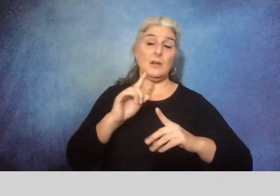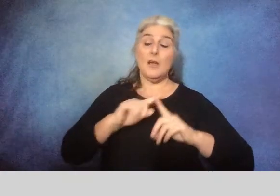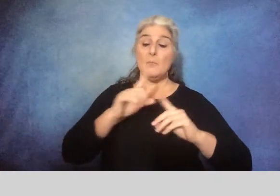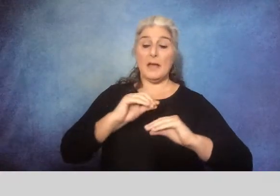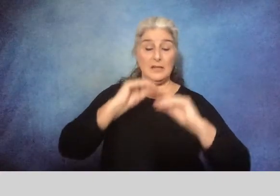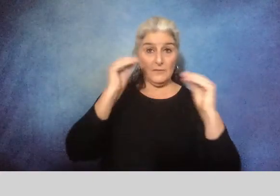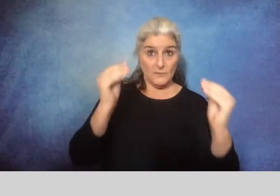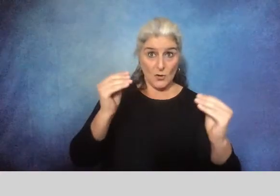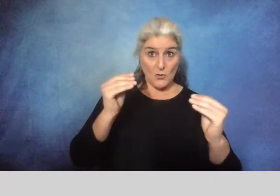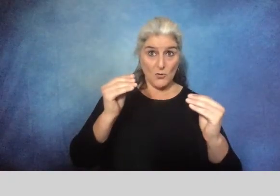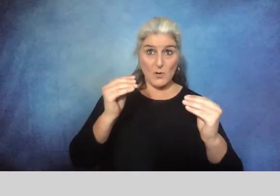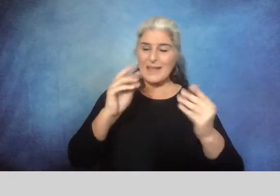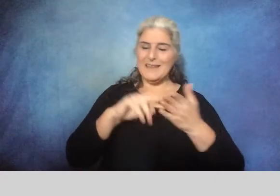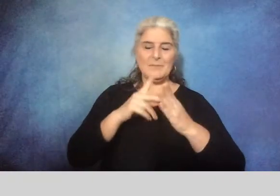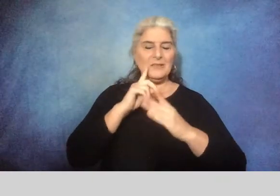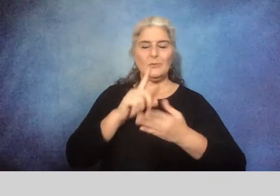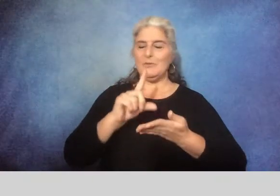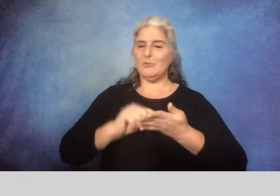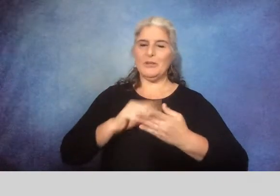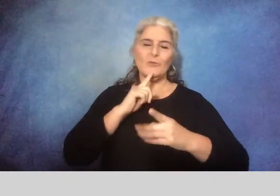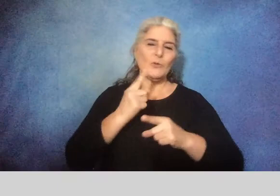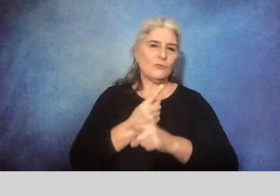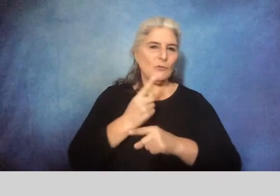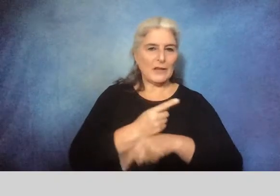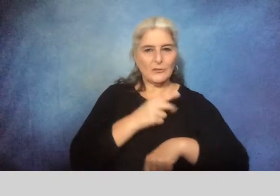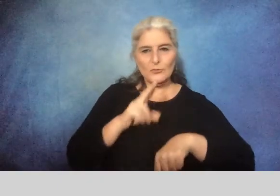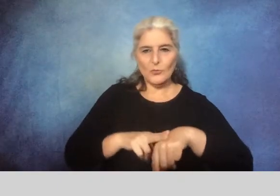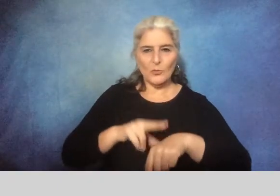normal format and JSON with the given indent details.